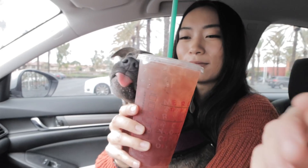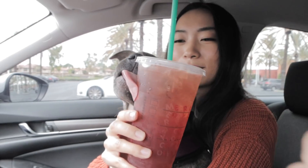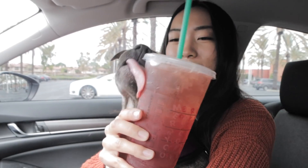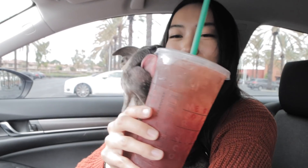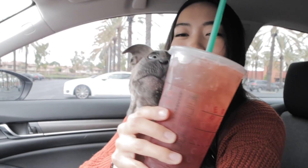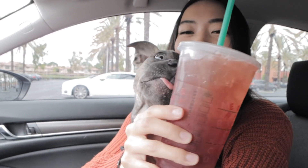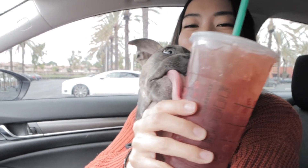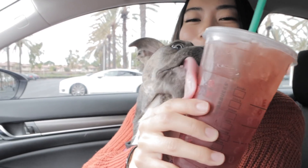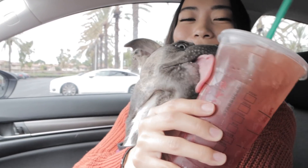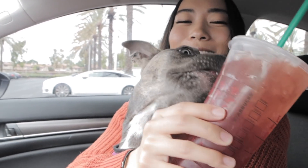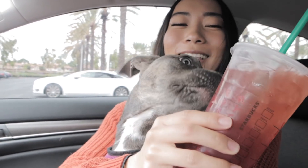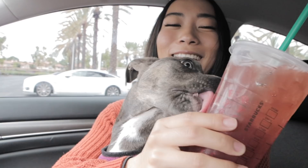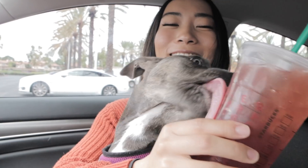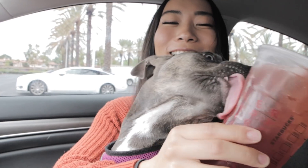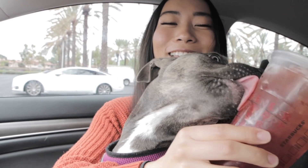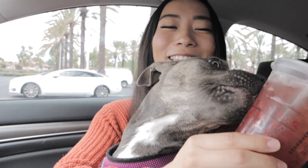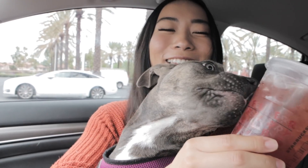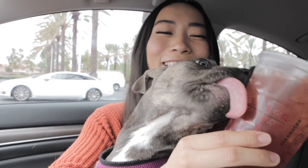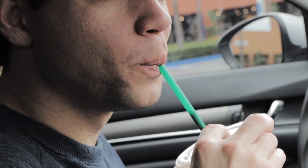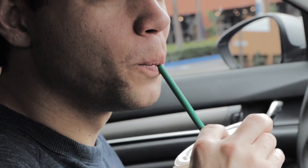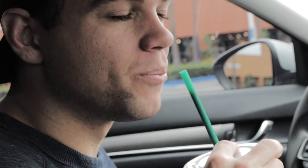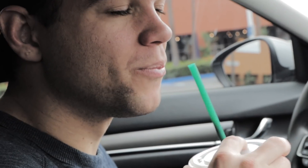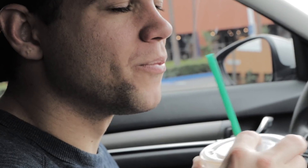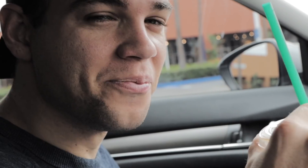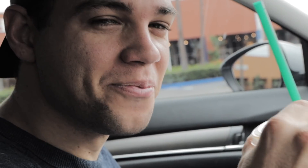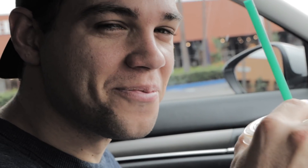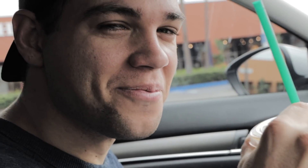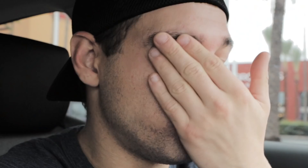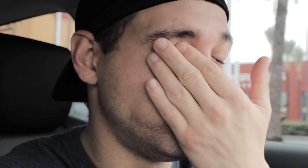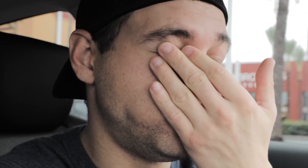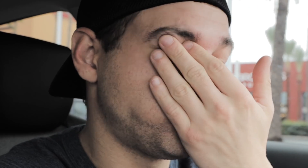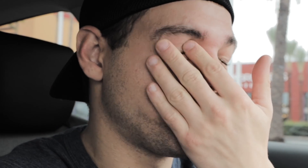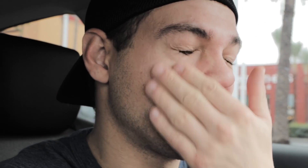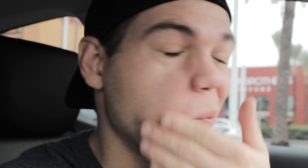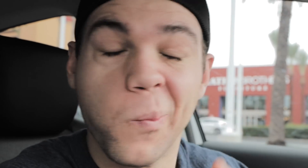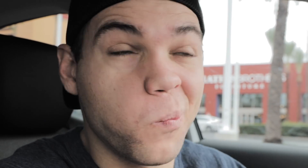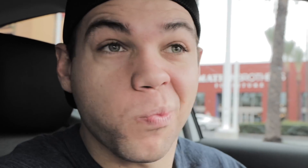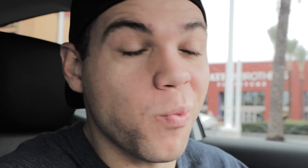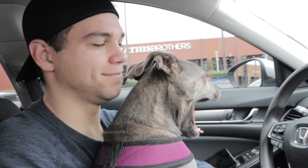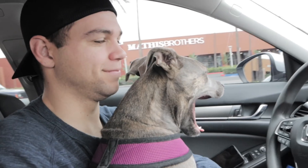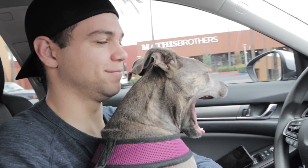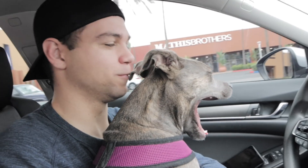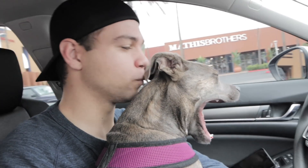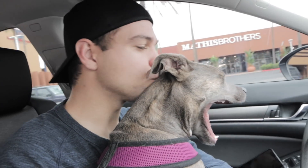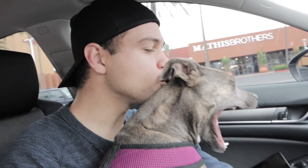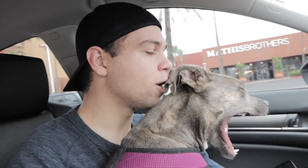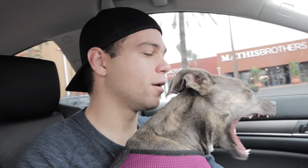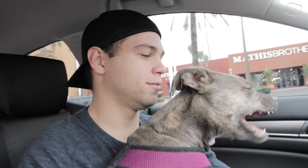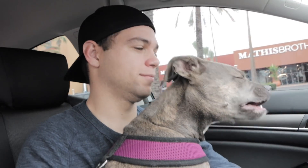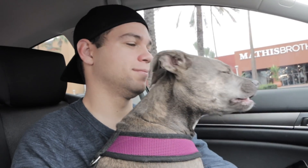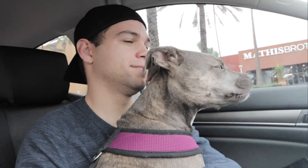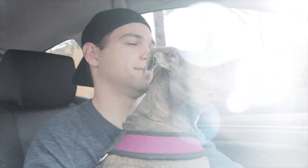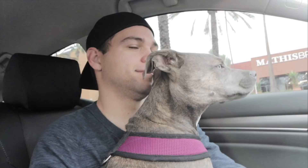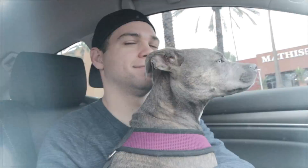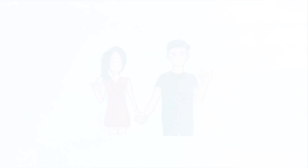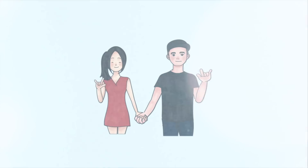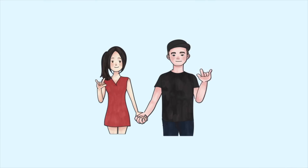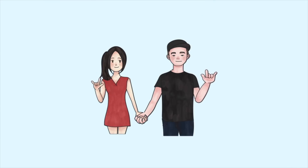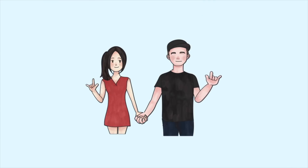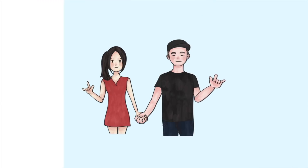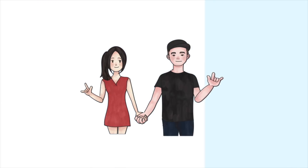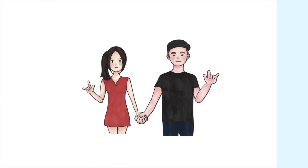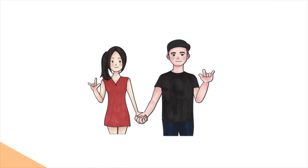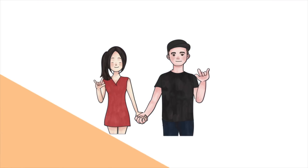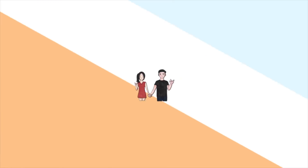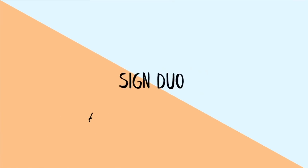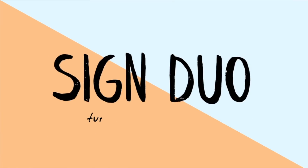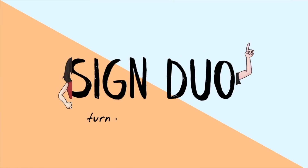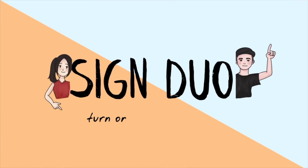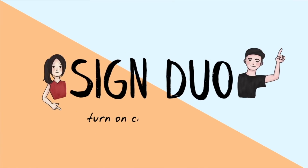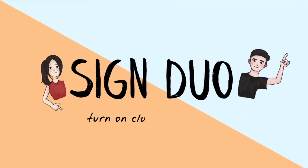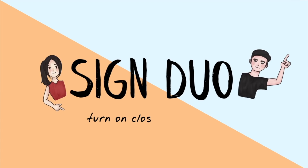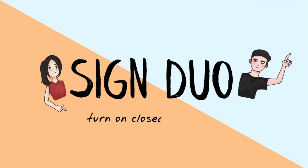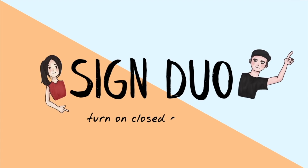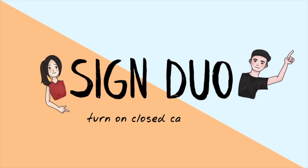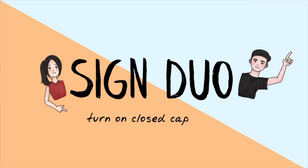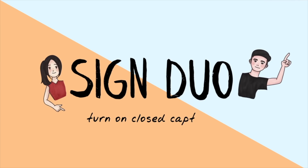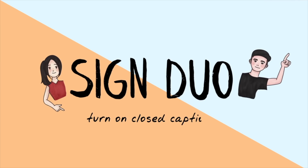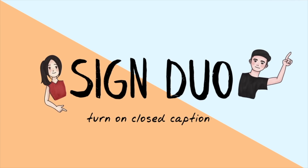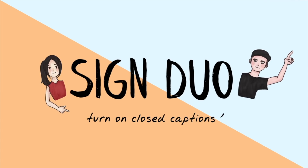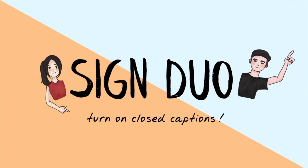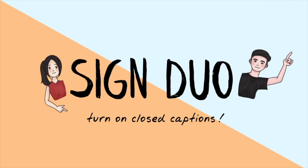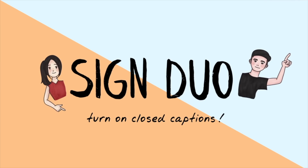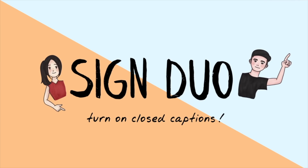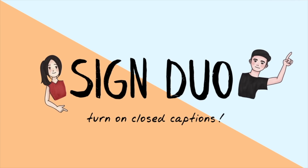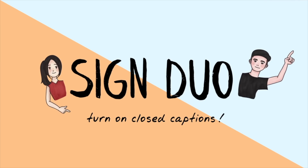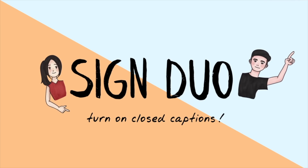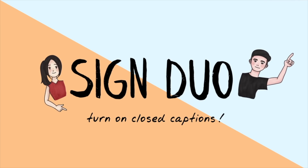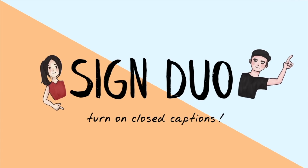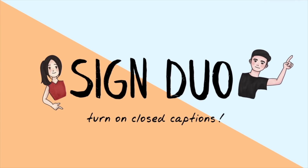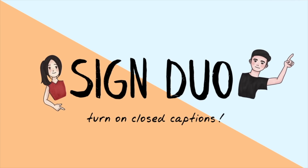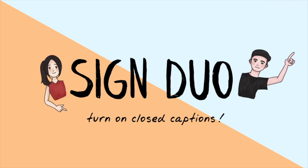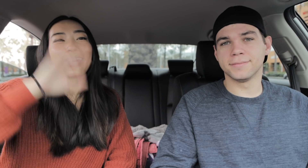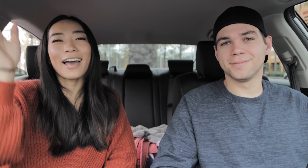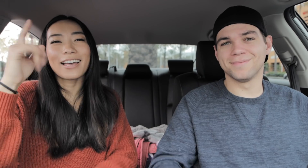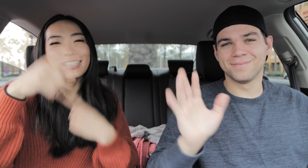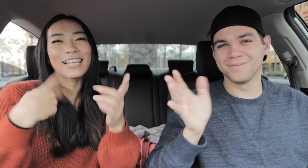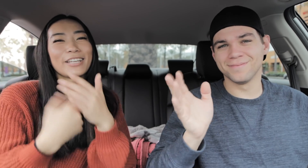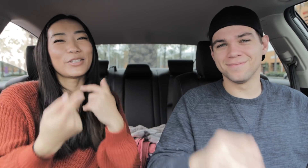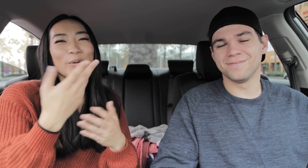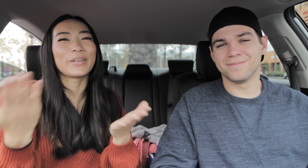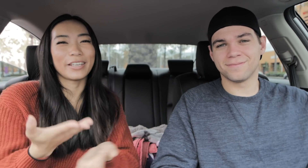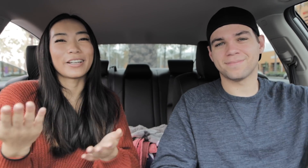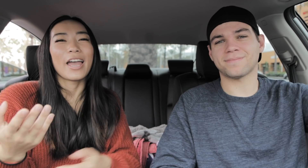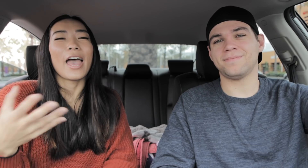Hey guys, it's Sign Duo here